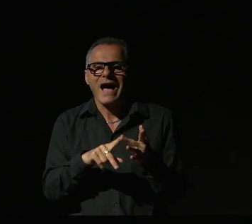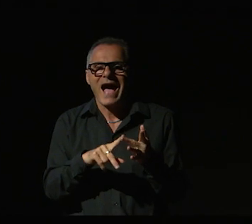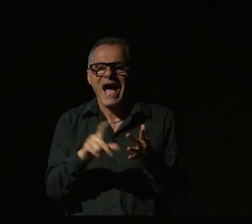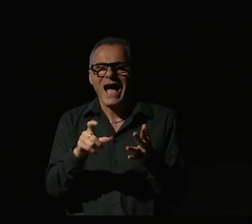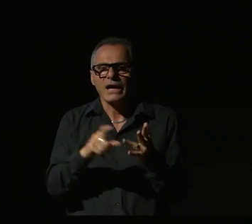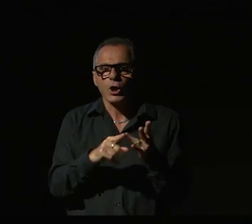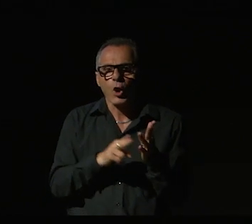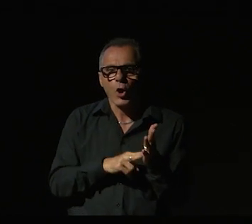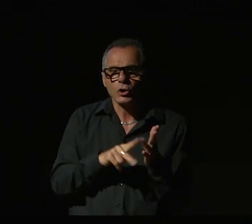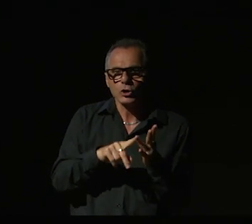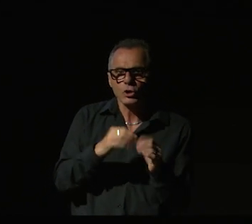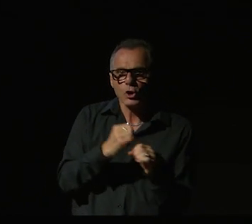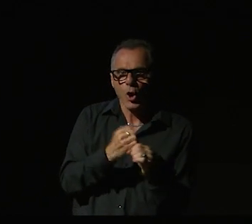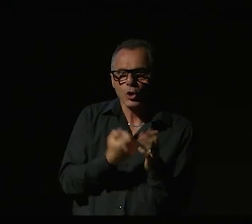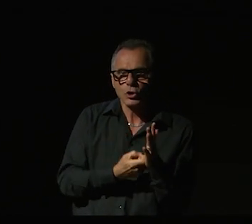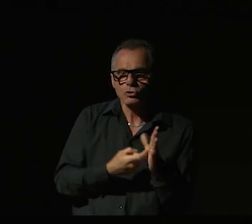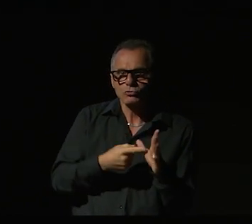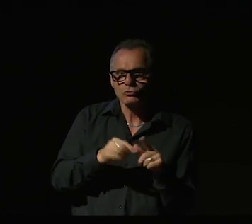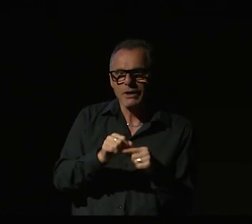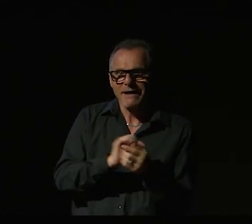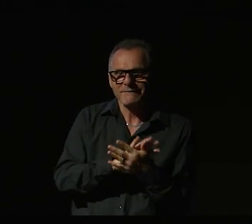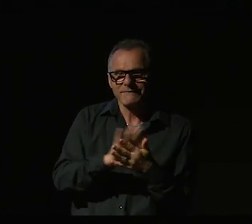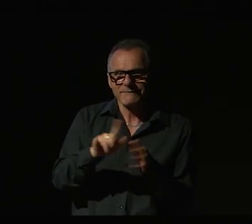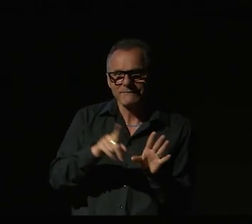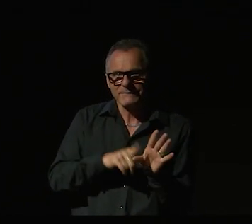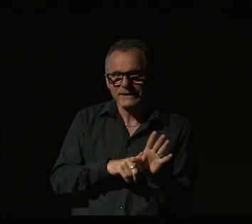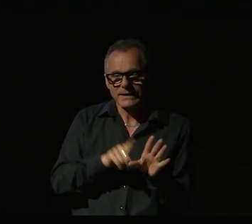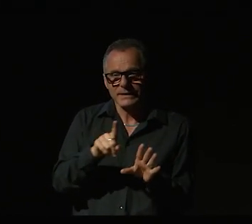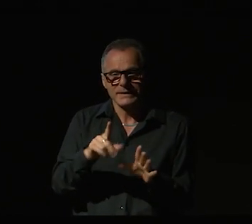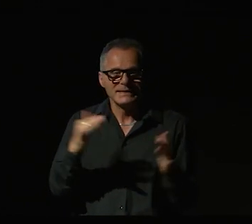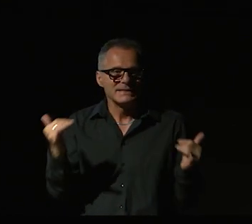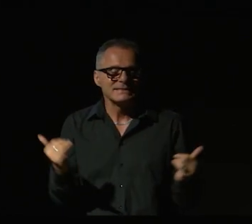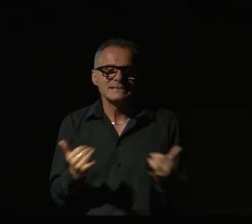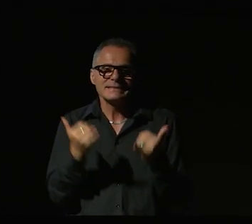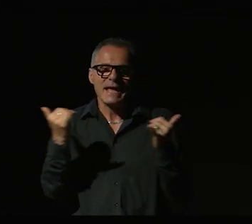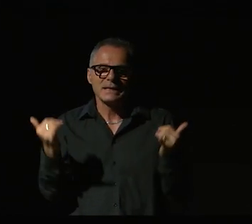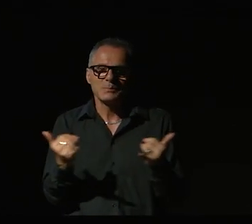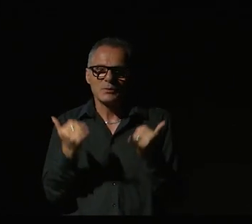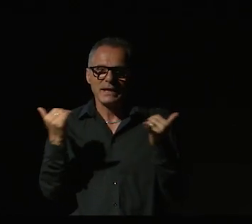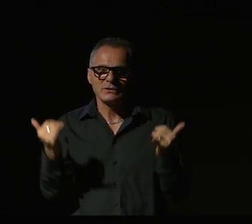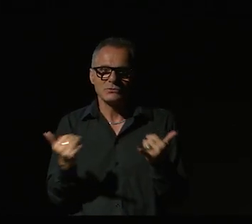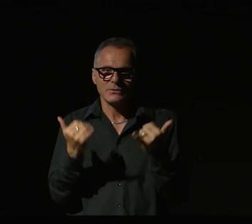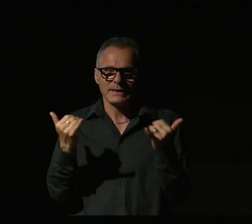In the Classical marine thiasos, the celebratory retinue of sea gods,